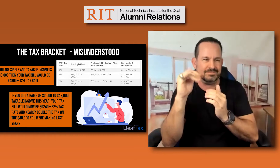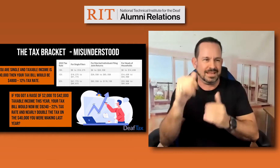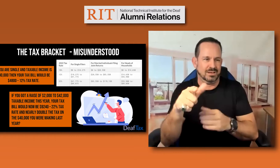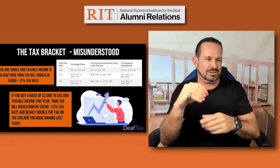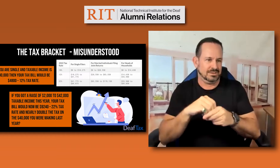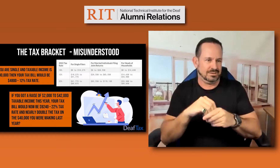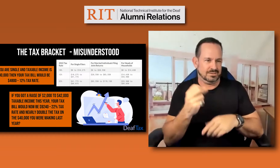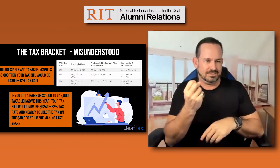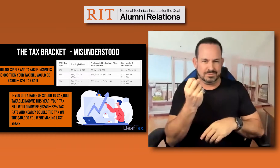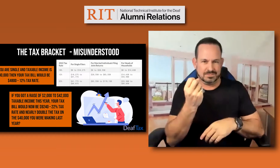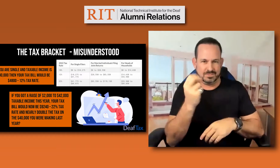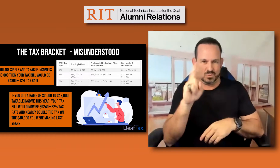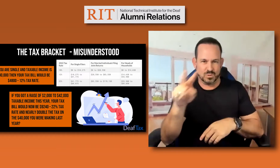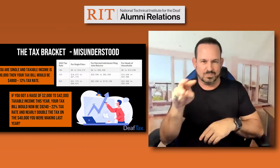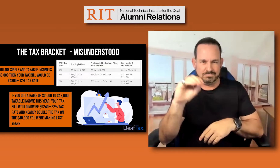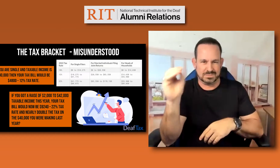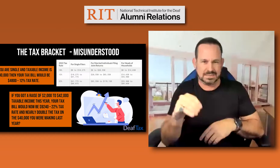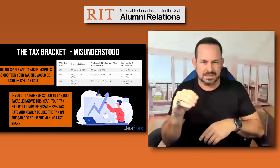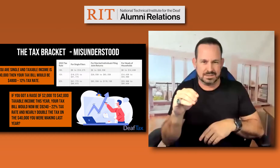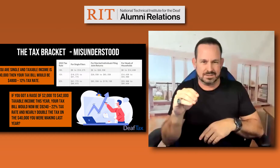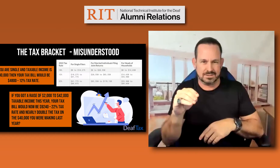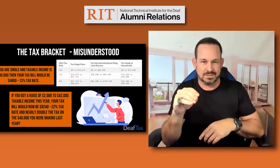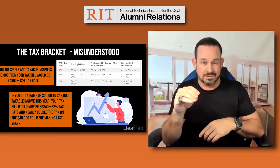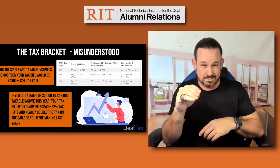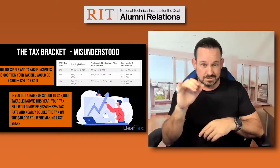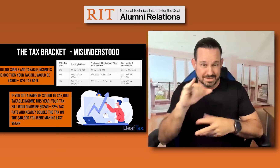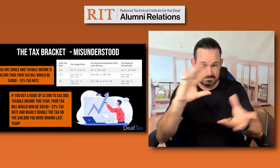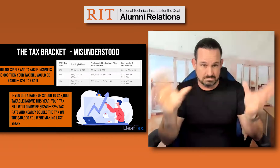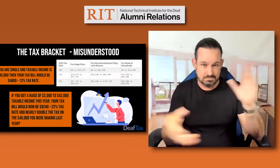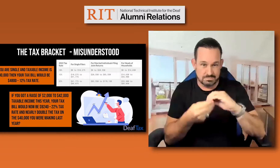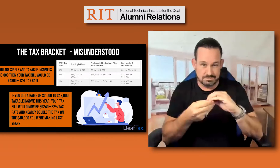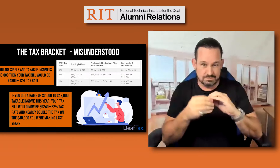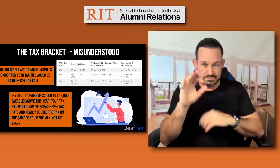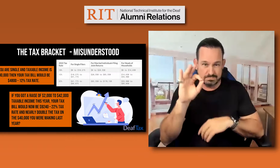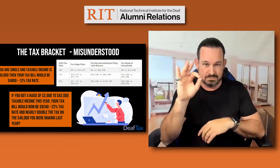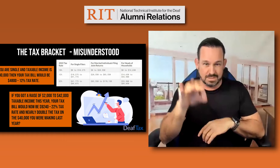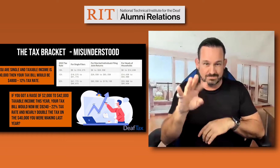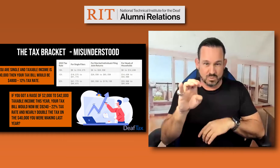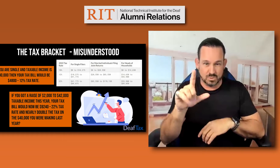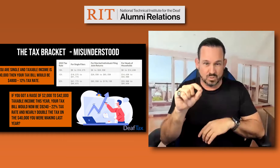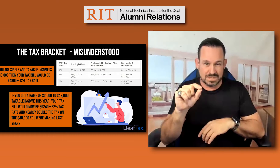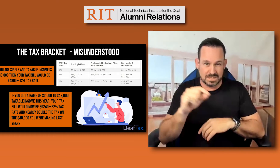But if you get a raise, that pushes you into that 22% bracket,